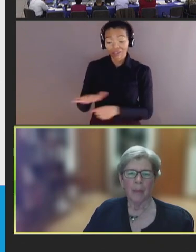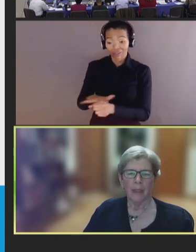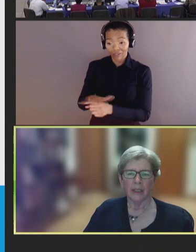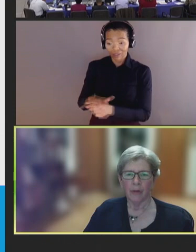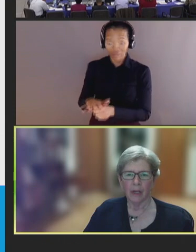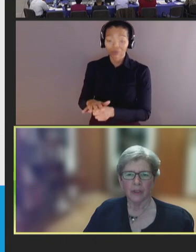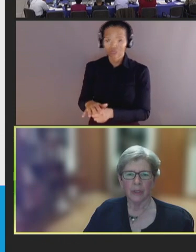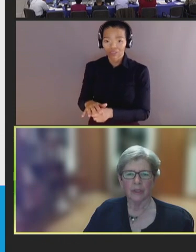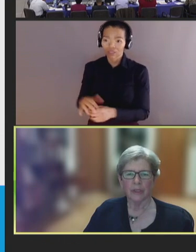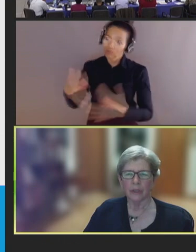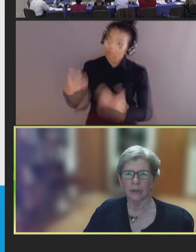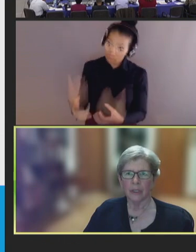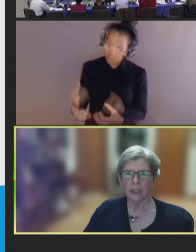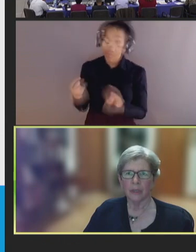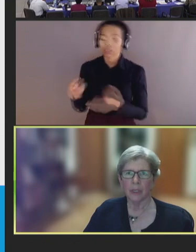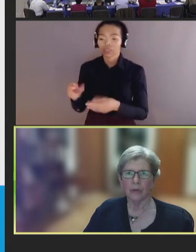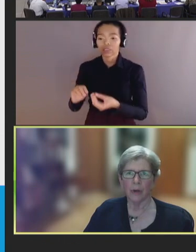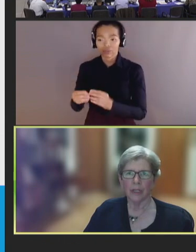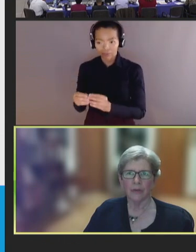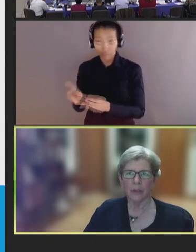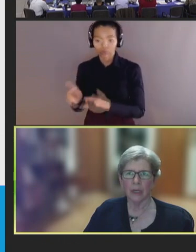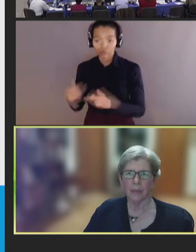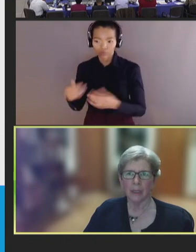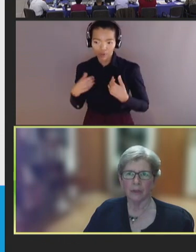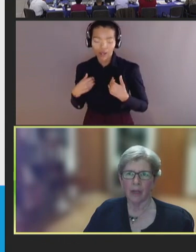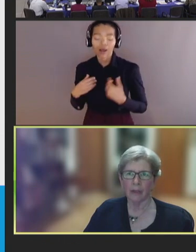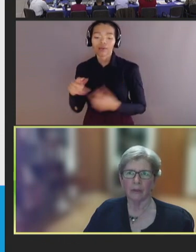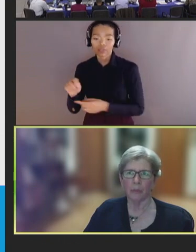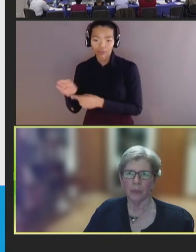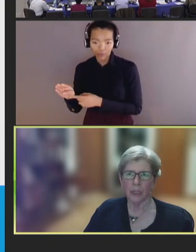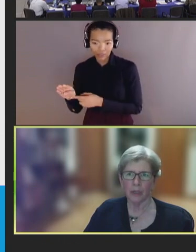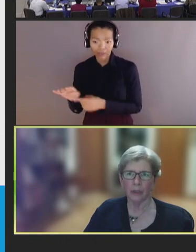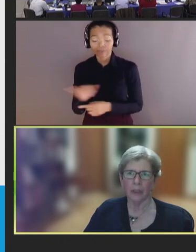Manufacturing still needs to be addressed for some of these vaccines, particularly,